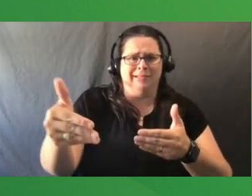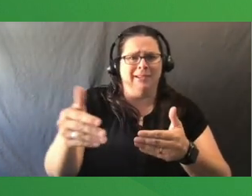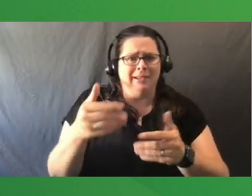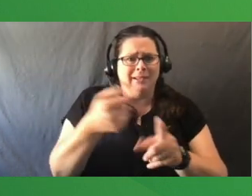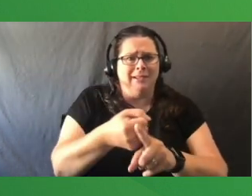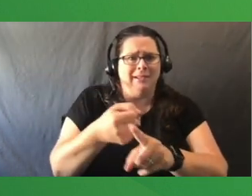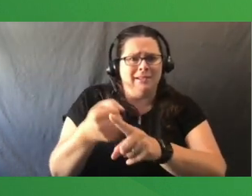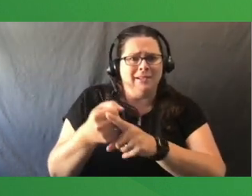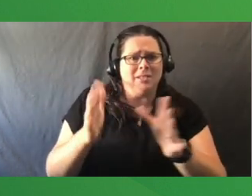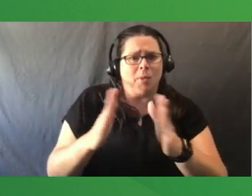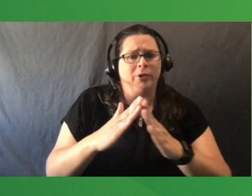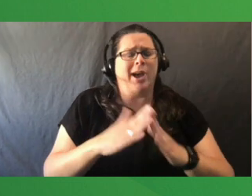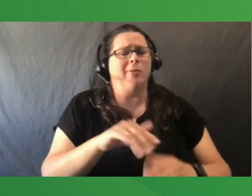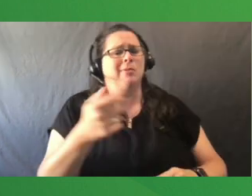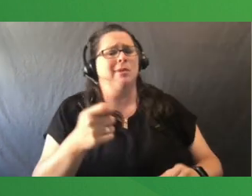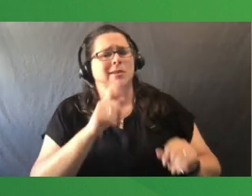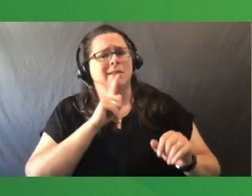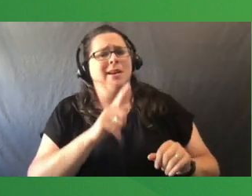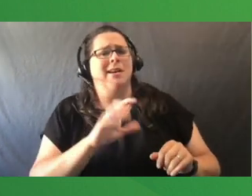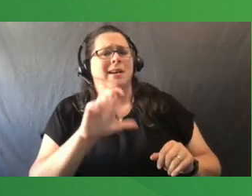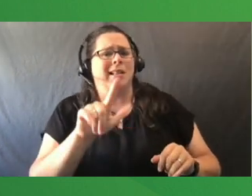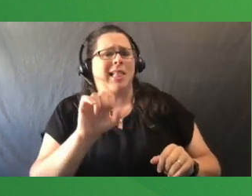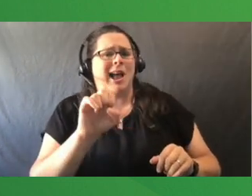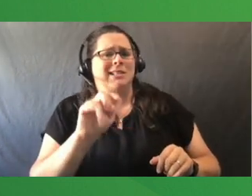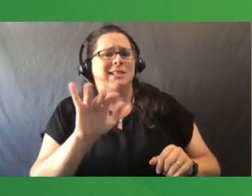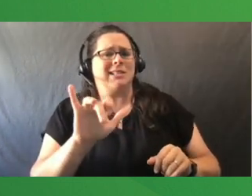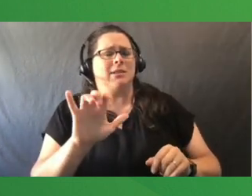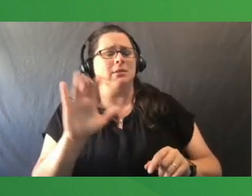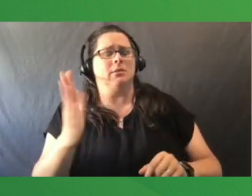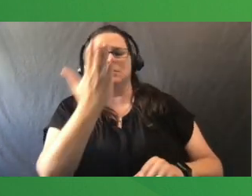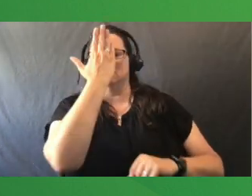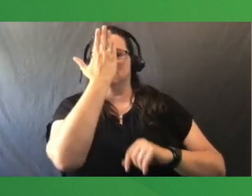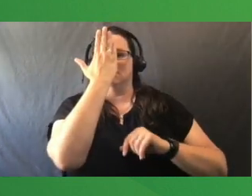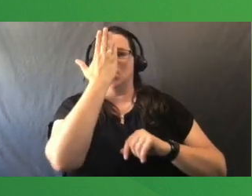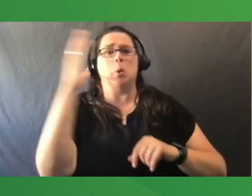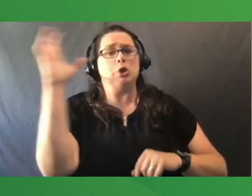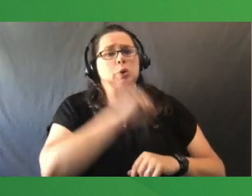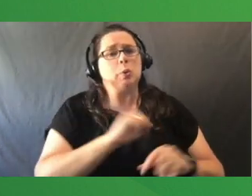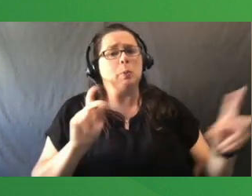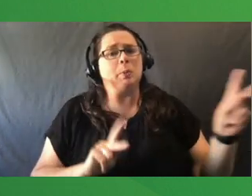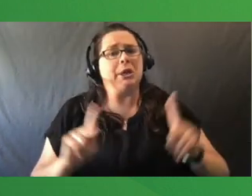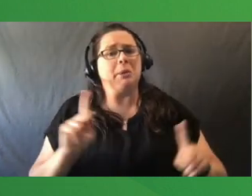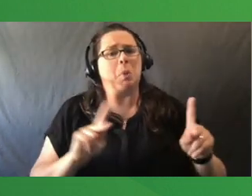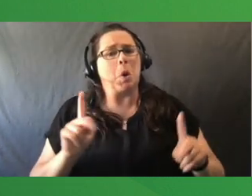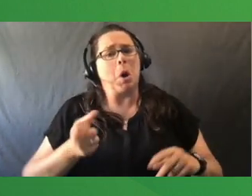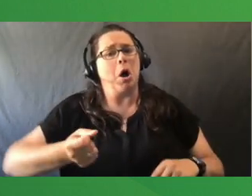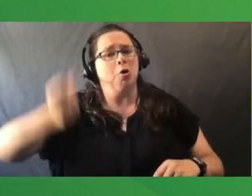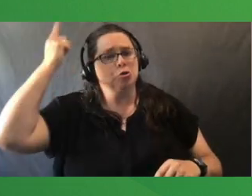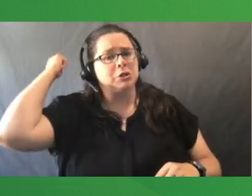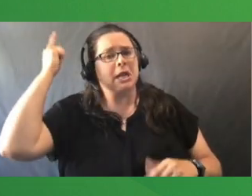I think it's the classic short sightedness. Sometimes you might assume that people might actually understand the long term implications.